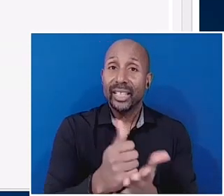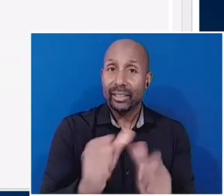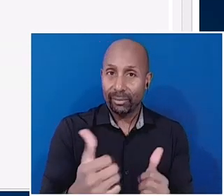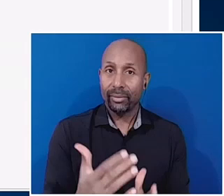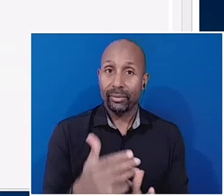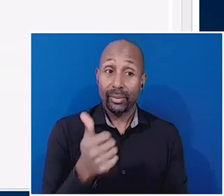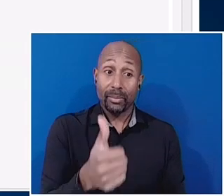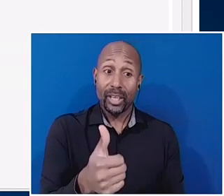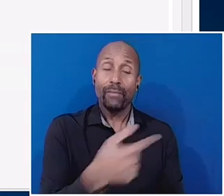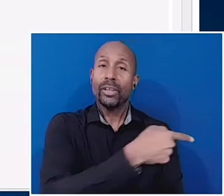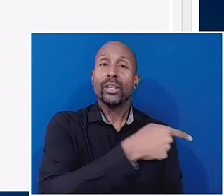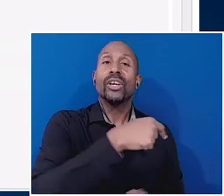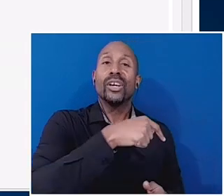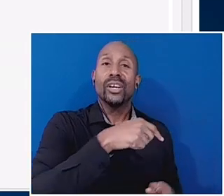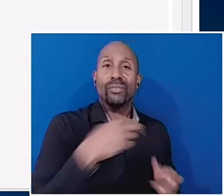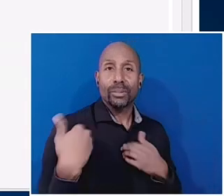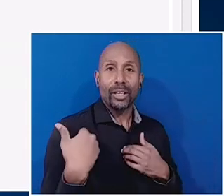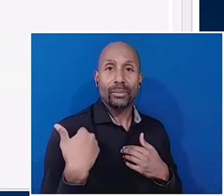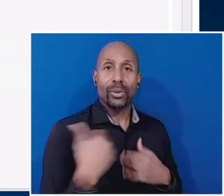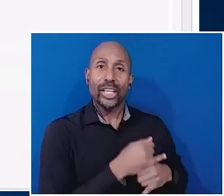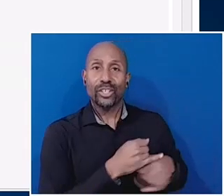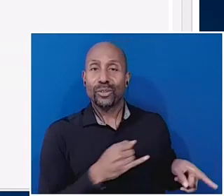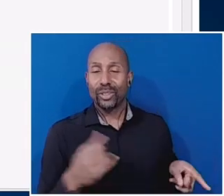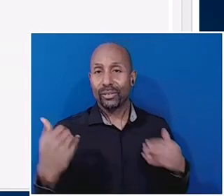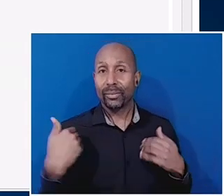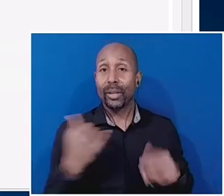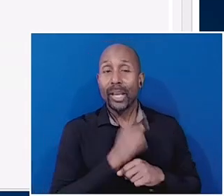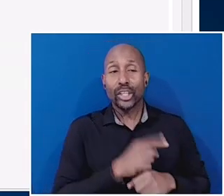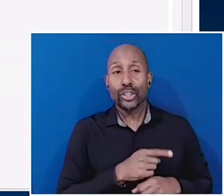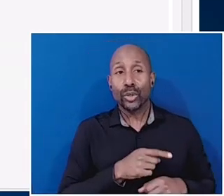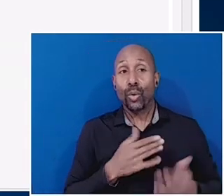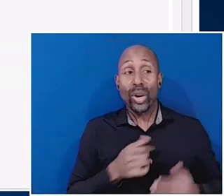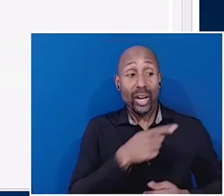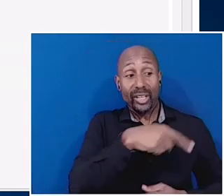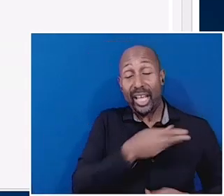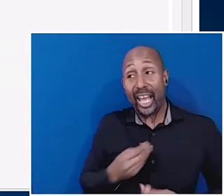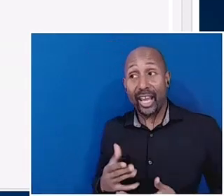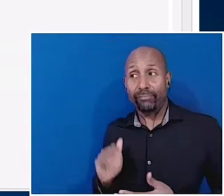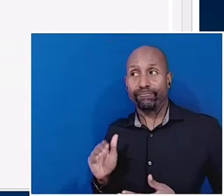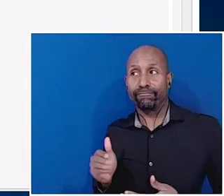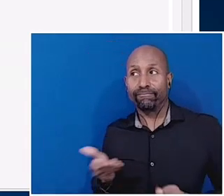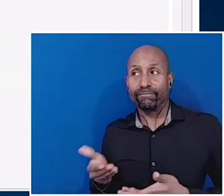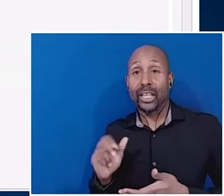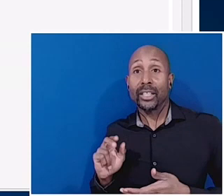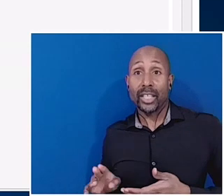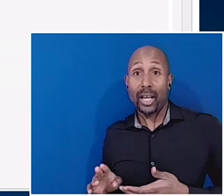whatever is farmed out is being conducted properly. So the expectation is that just to clarify, we said that the expectation is that the